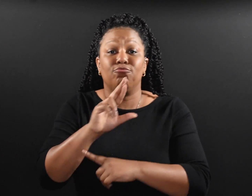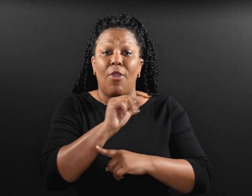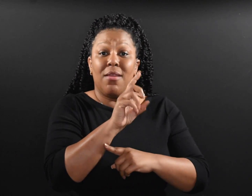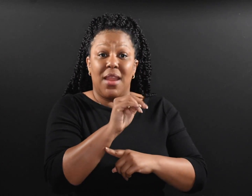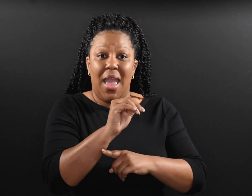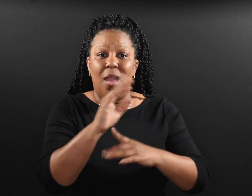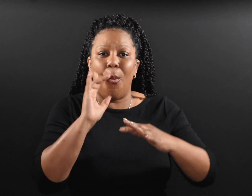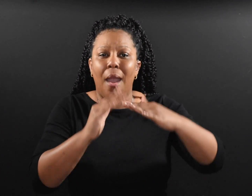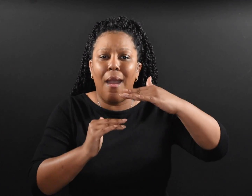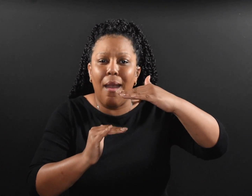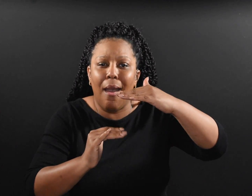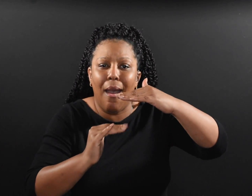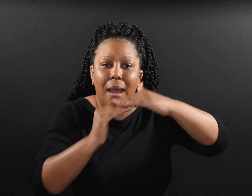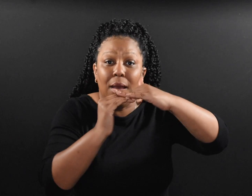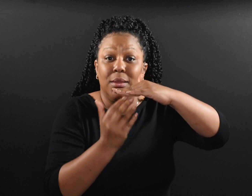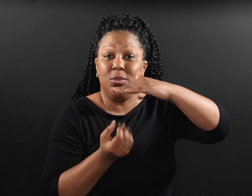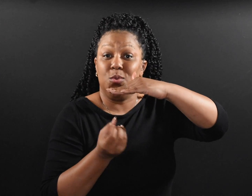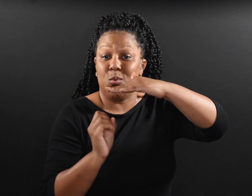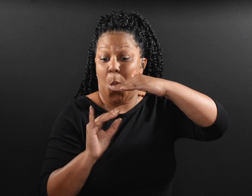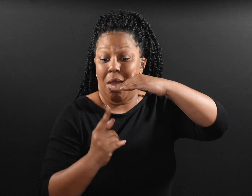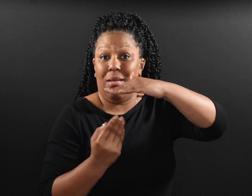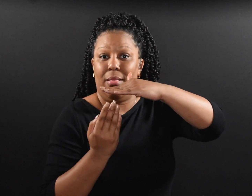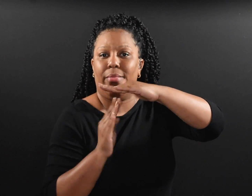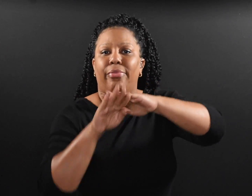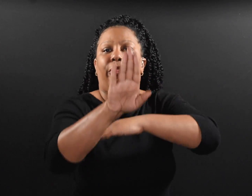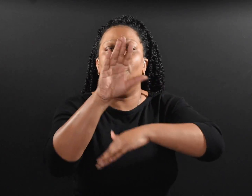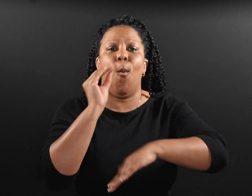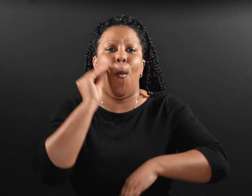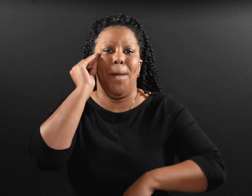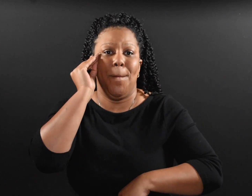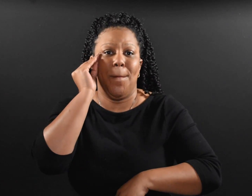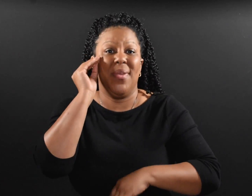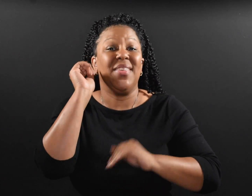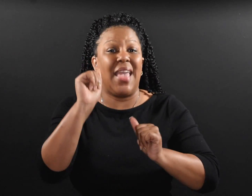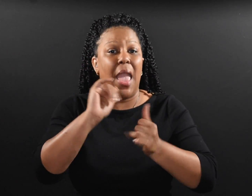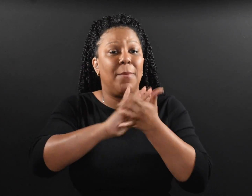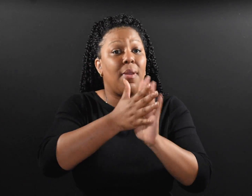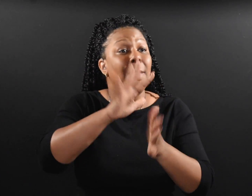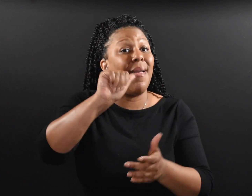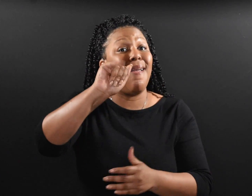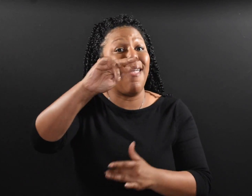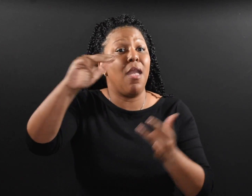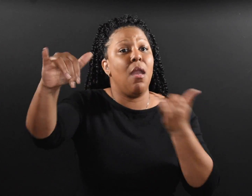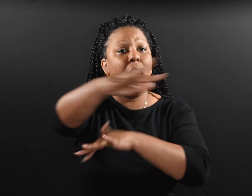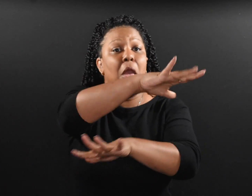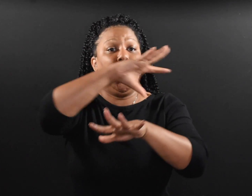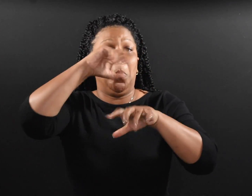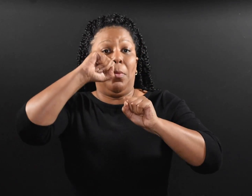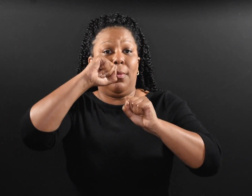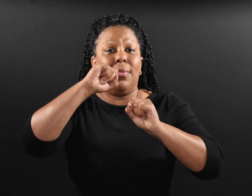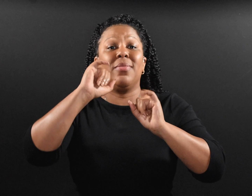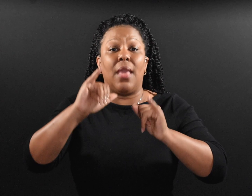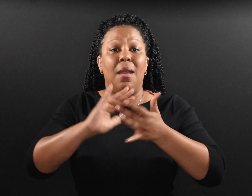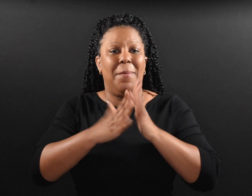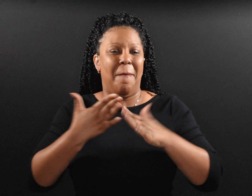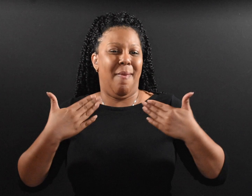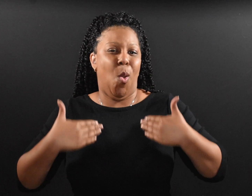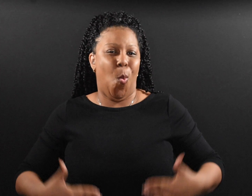up from the soil and into the home. It can then accumulate in the air and become a health concern.